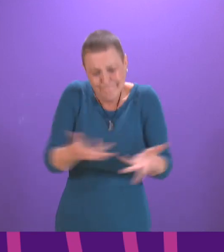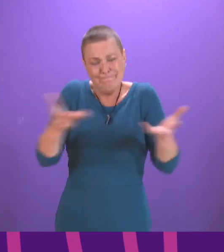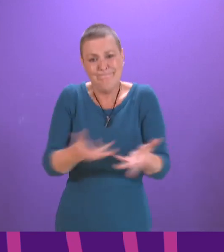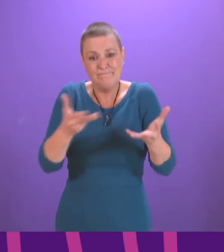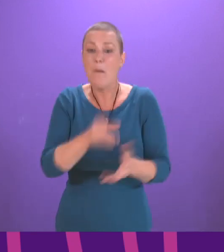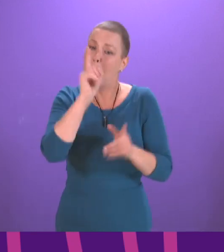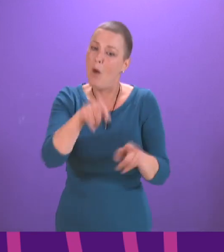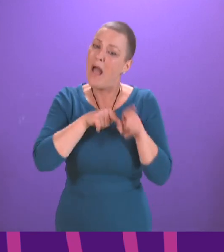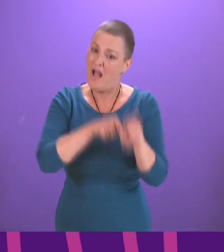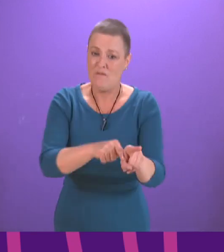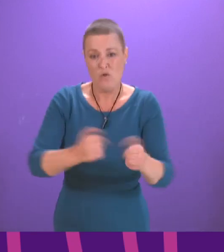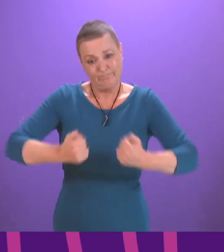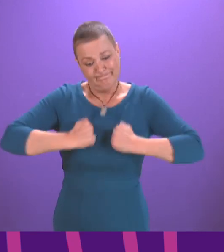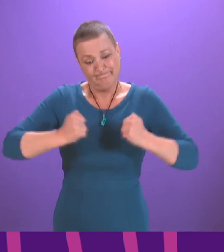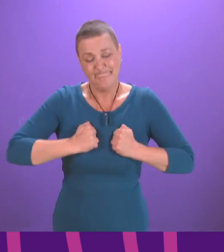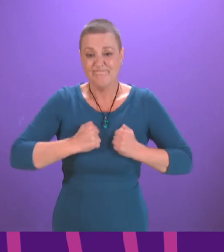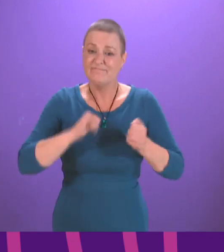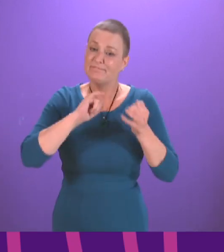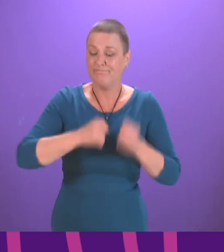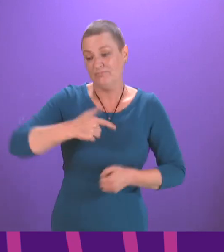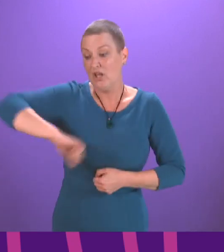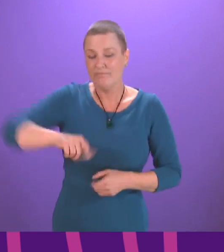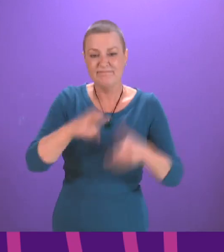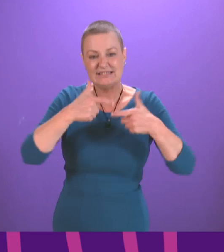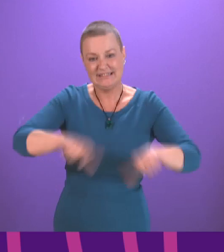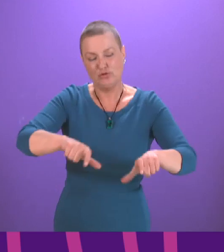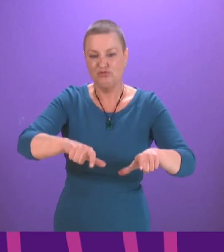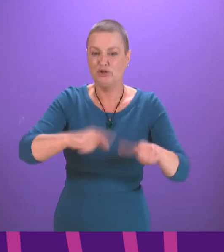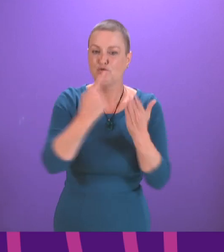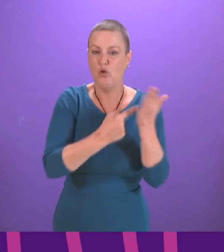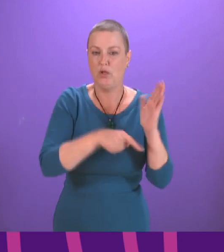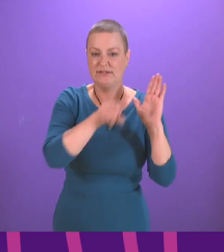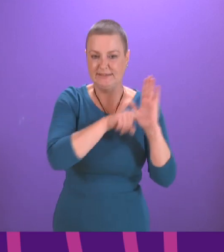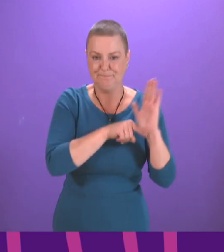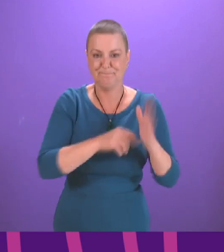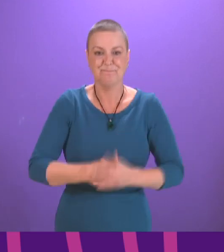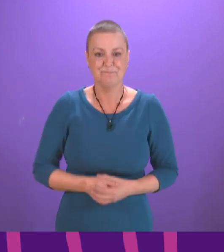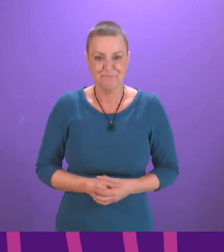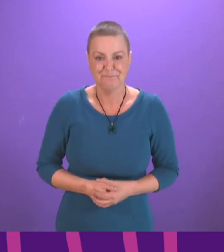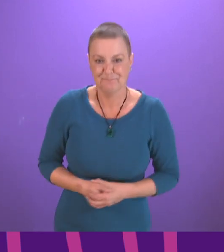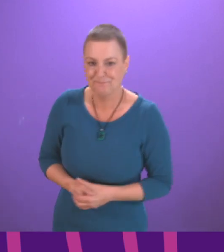are bound by state aid rules and the broader financial context. Covid-19 (Testing in Schools) Ross Greer (West Scotland) (Green):